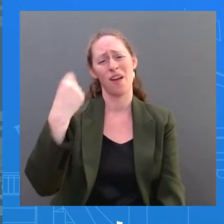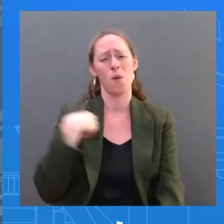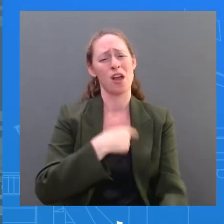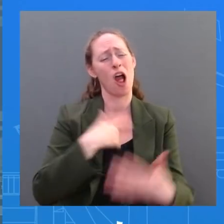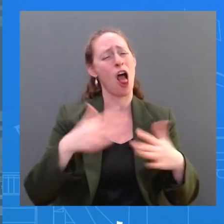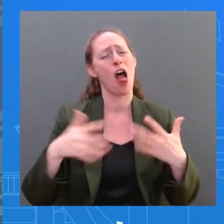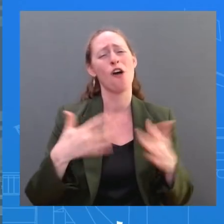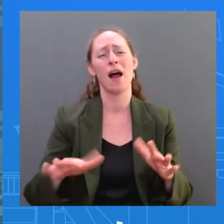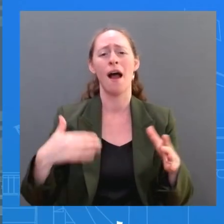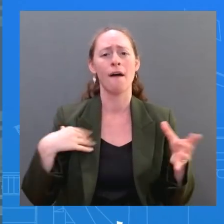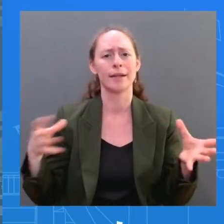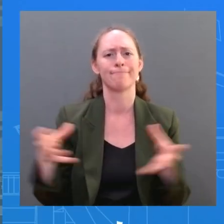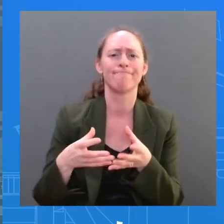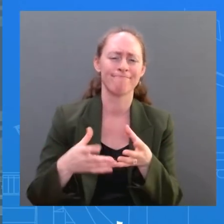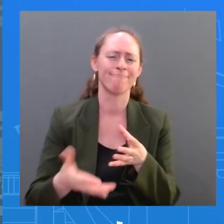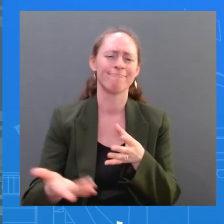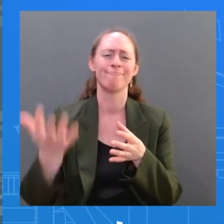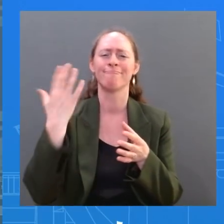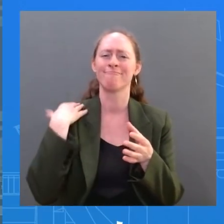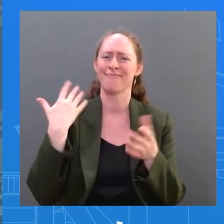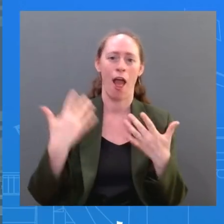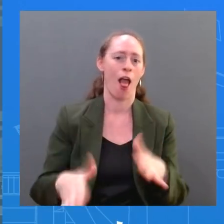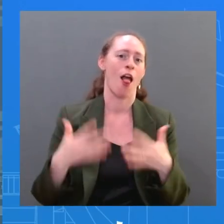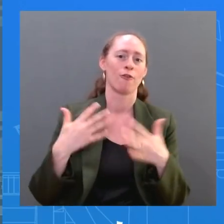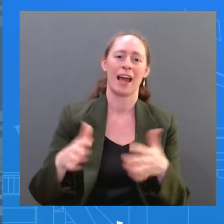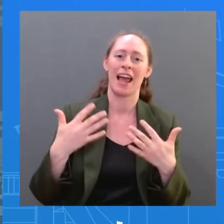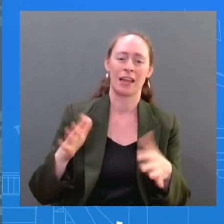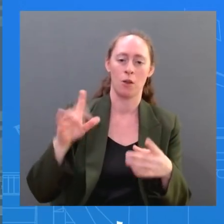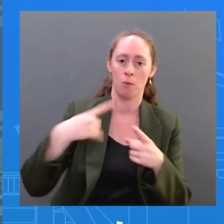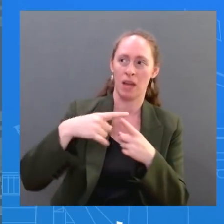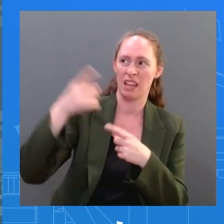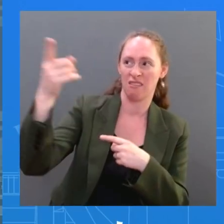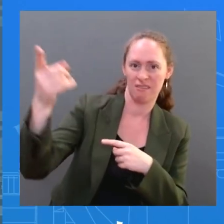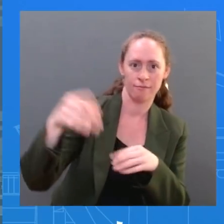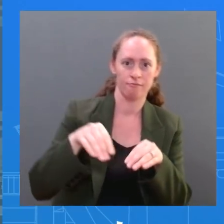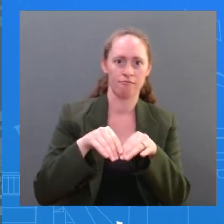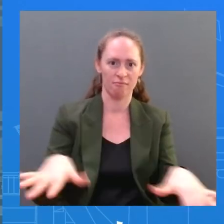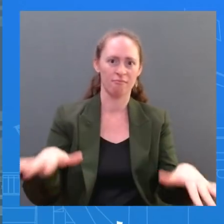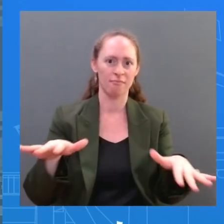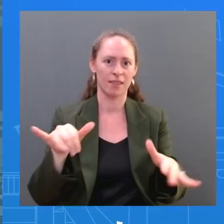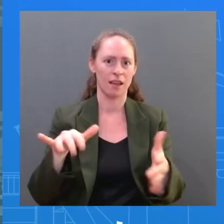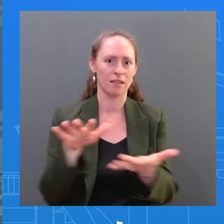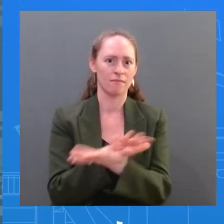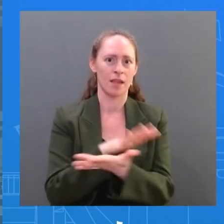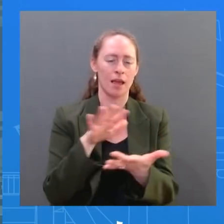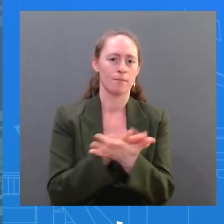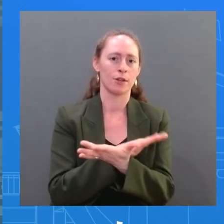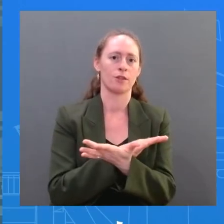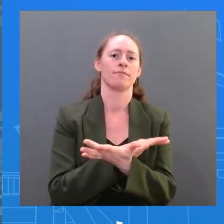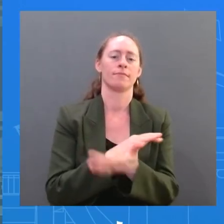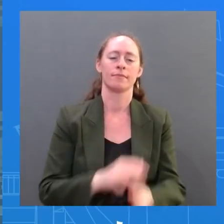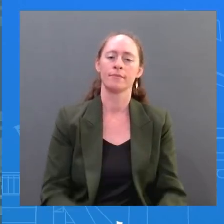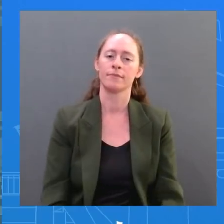all of the options that we could put in place to respond. So this just formalizes the interagency work